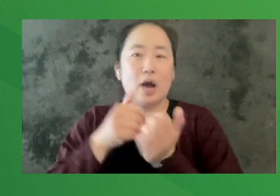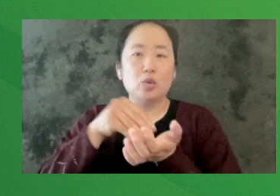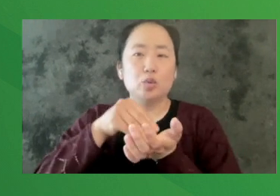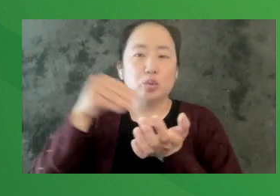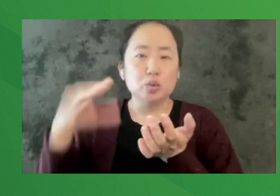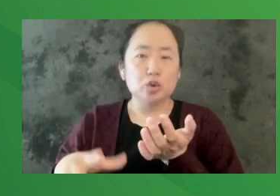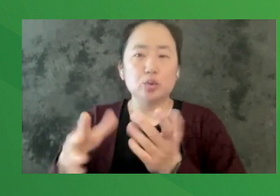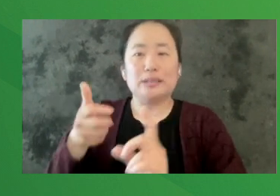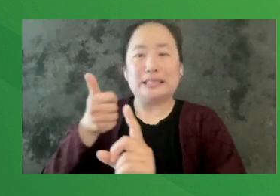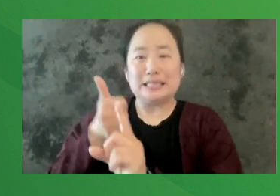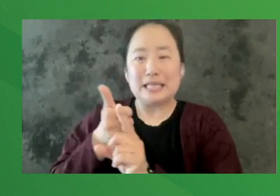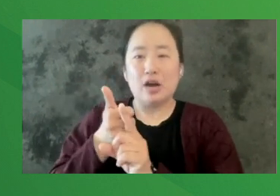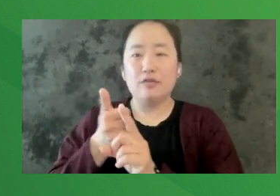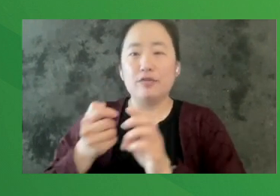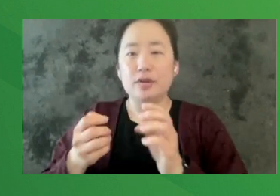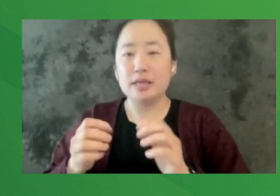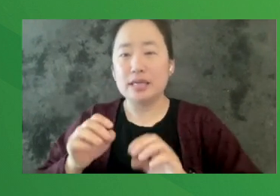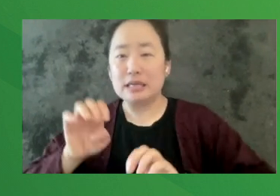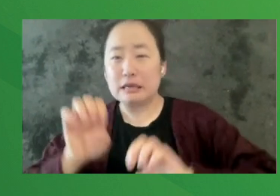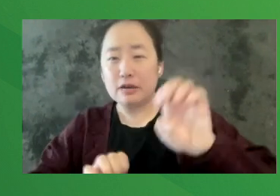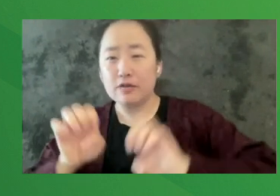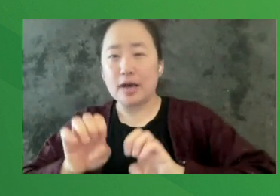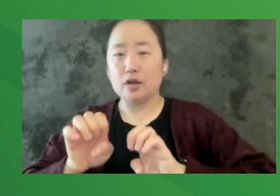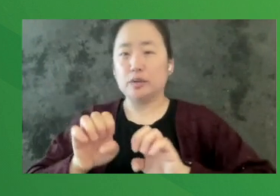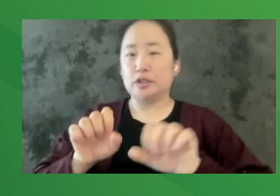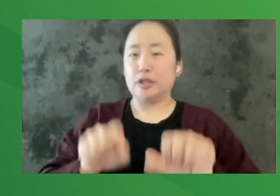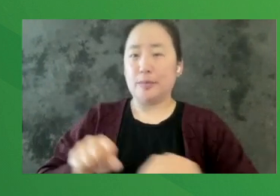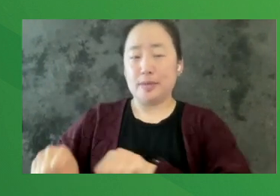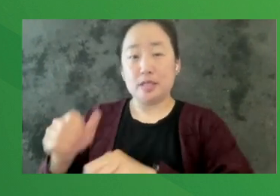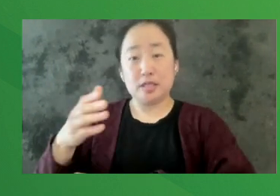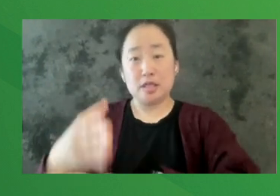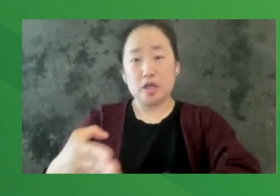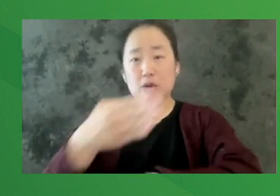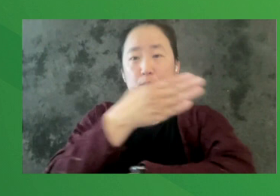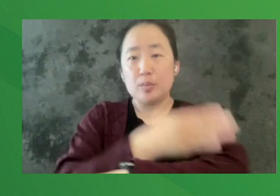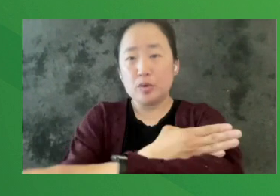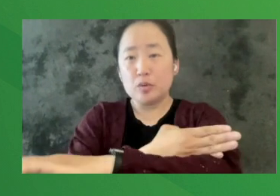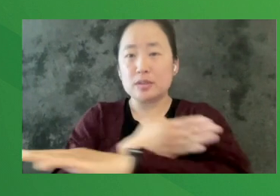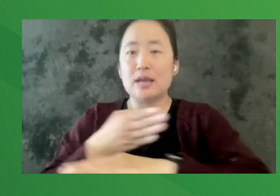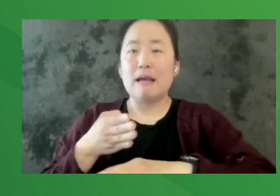ability with controversial environmental issues improve after an active, empathic listening and